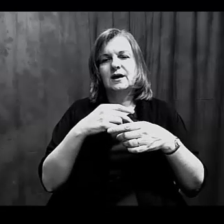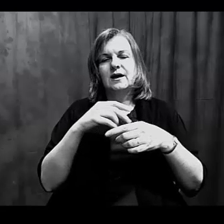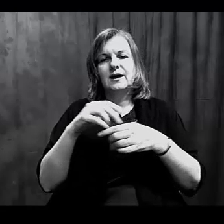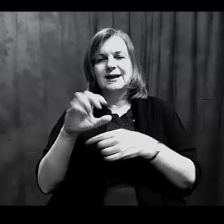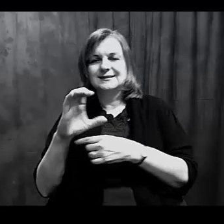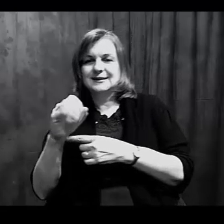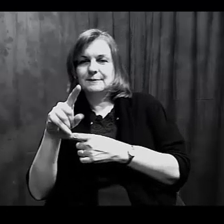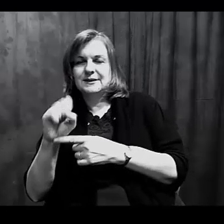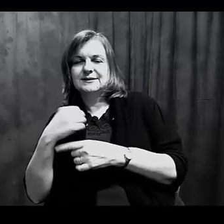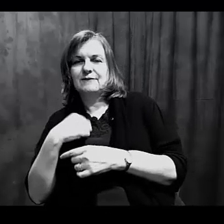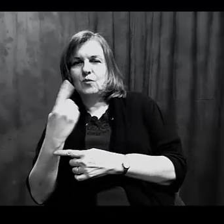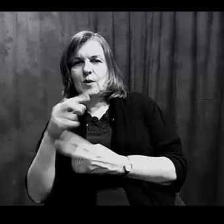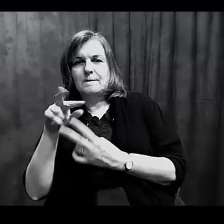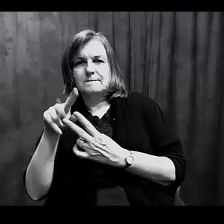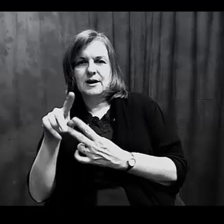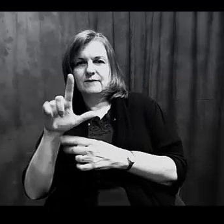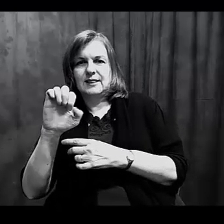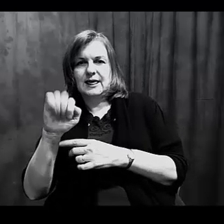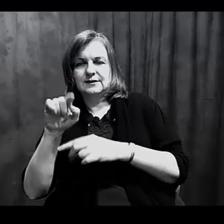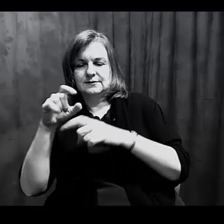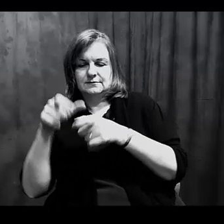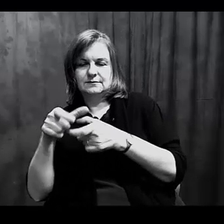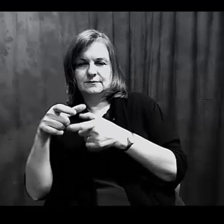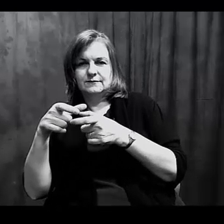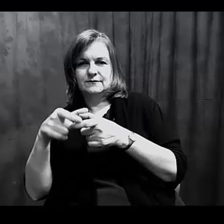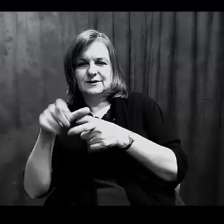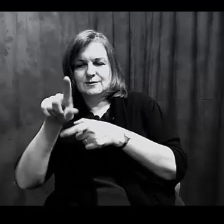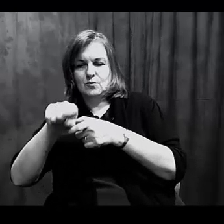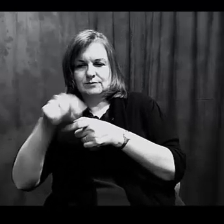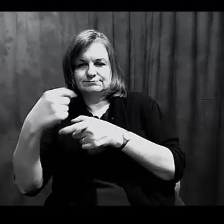our millipedes and centipedes, just because they're kind of curious little things